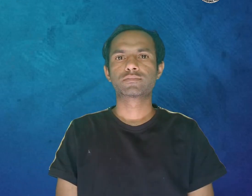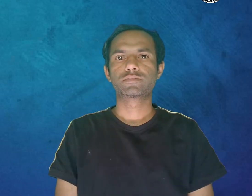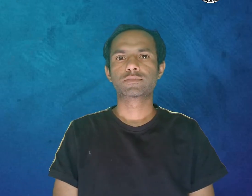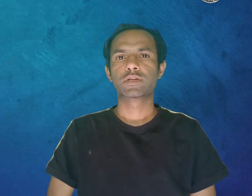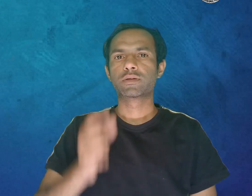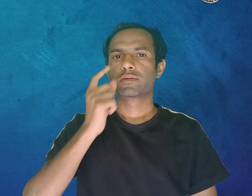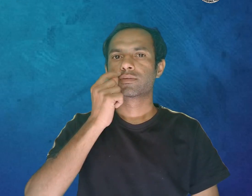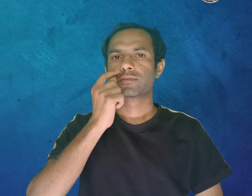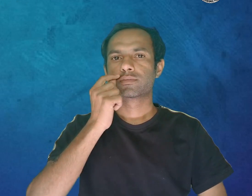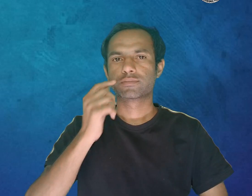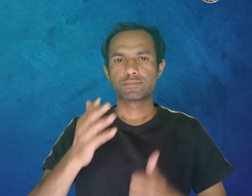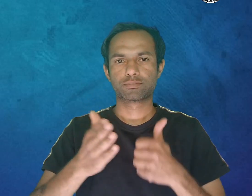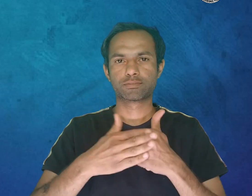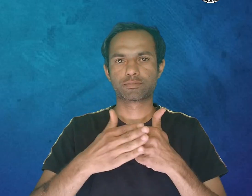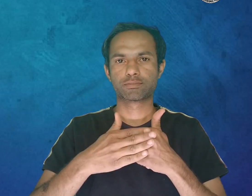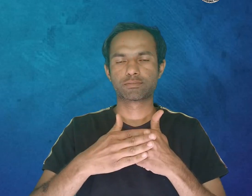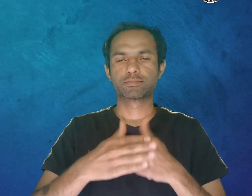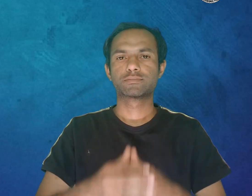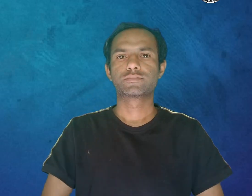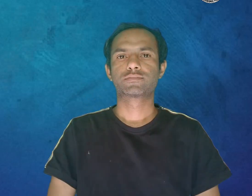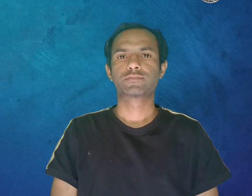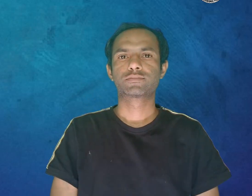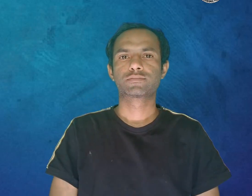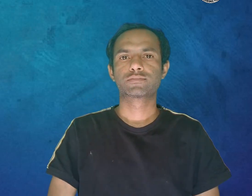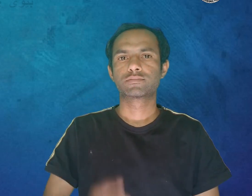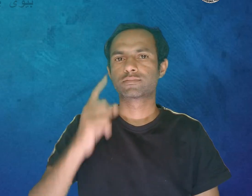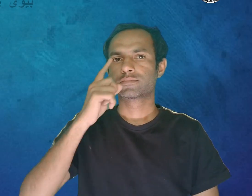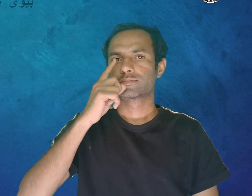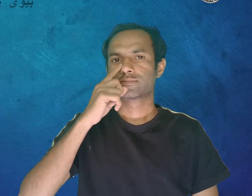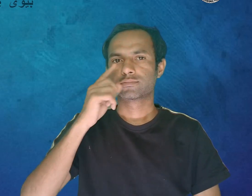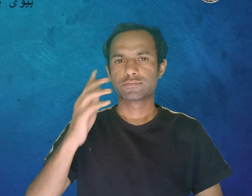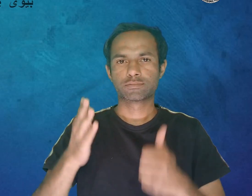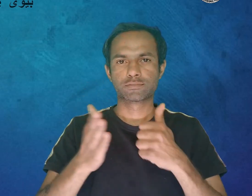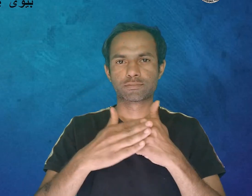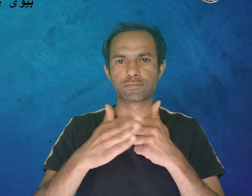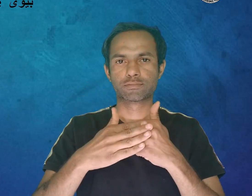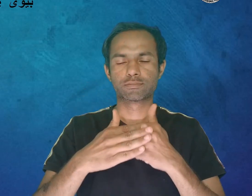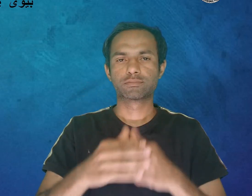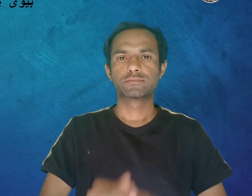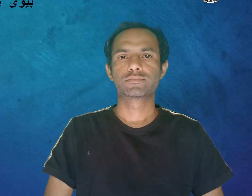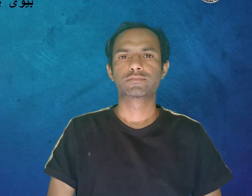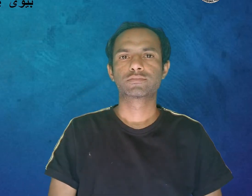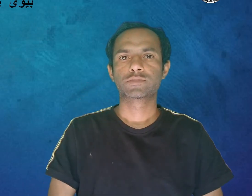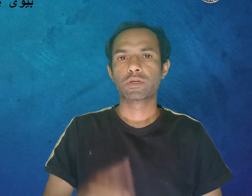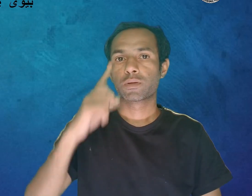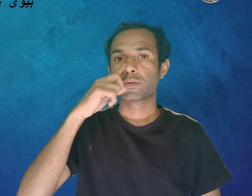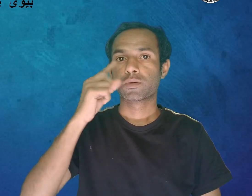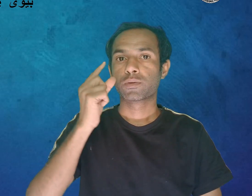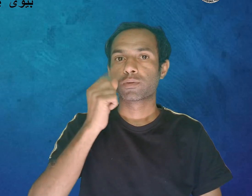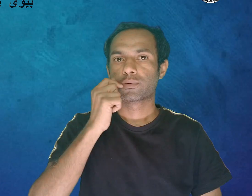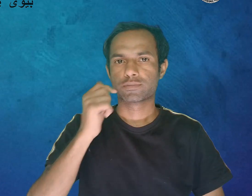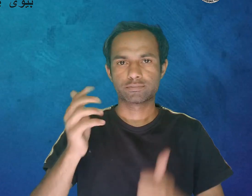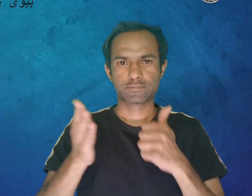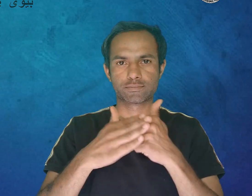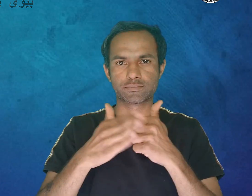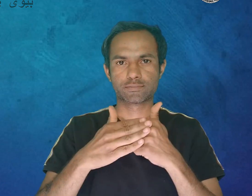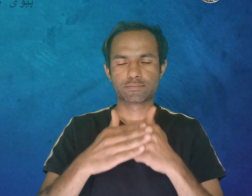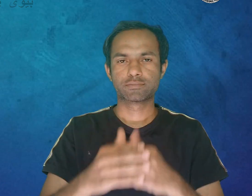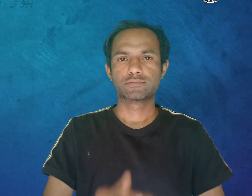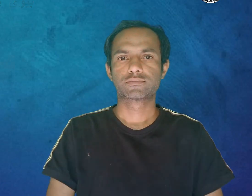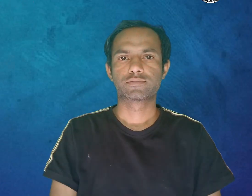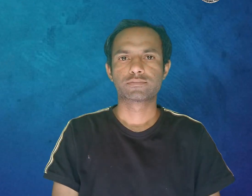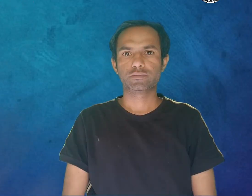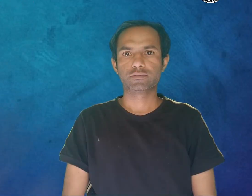Husband , Wife , Spouses